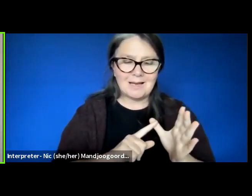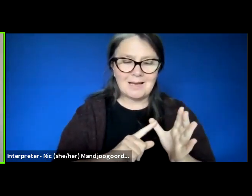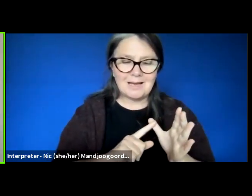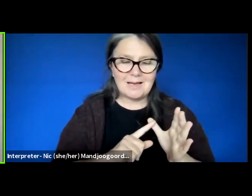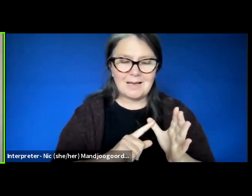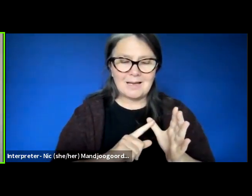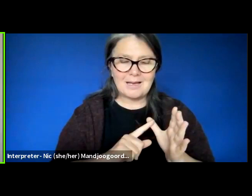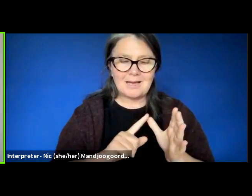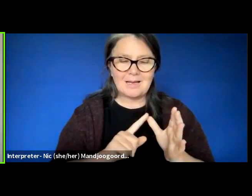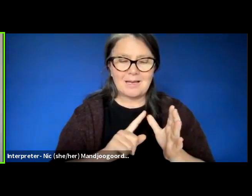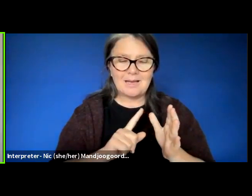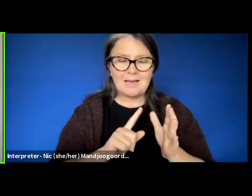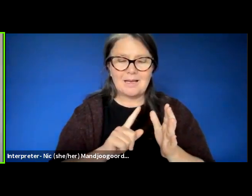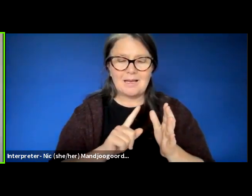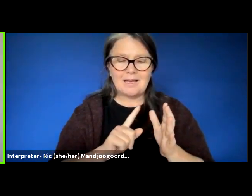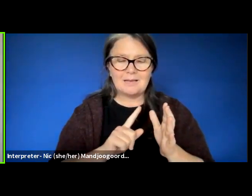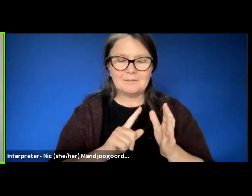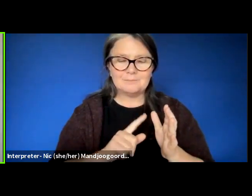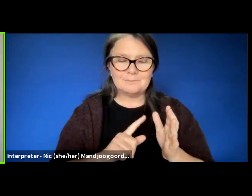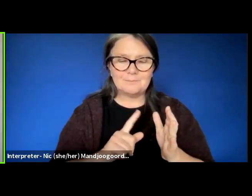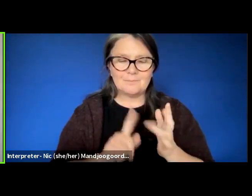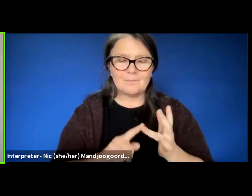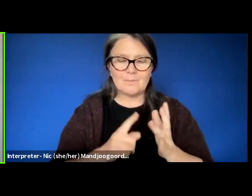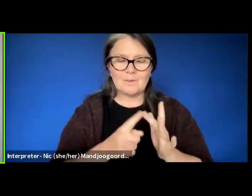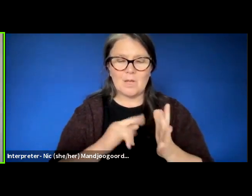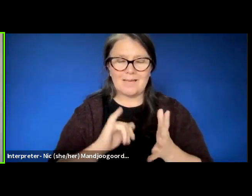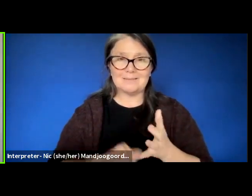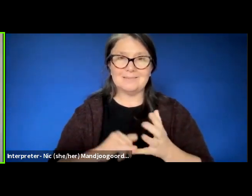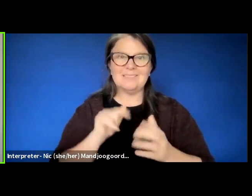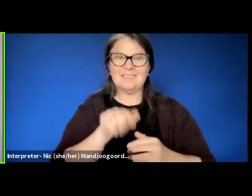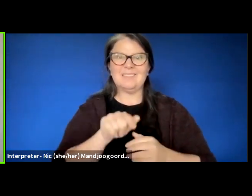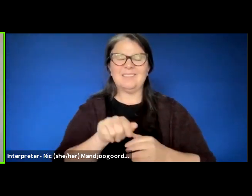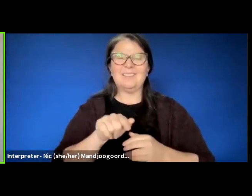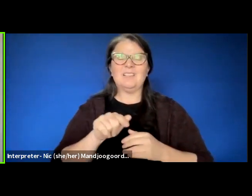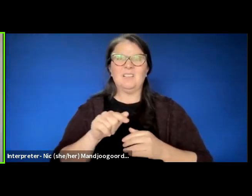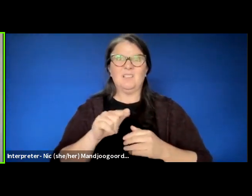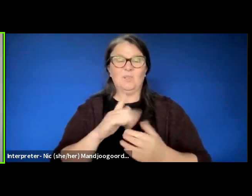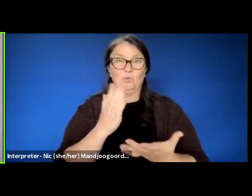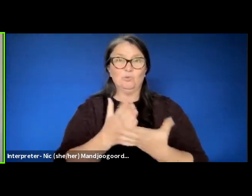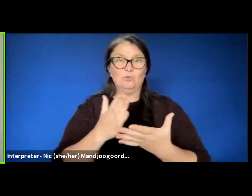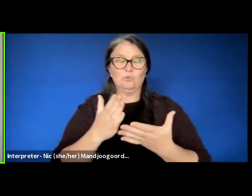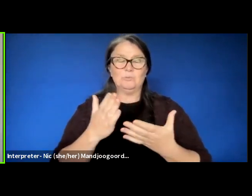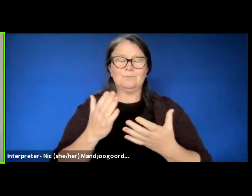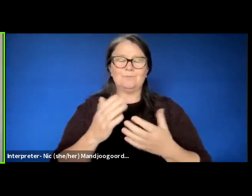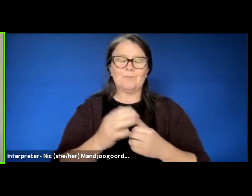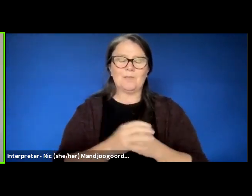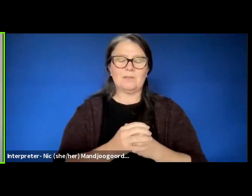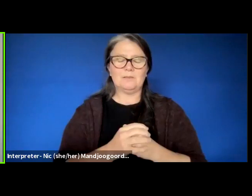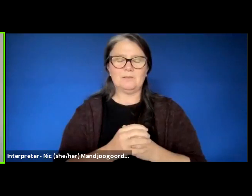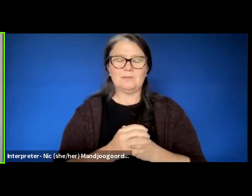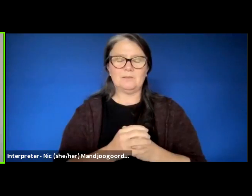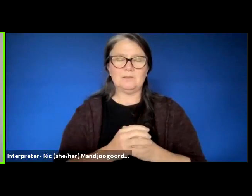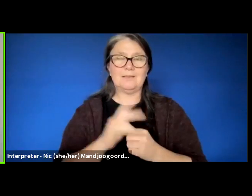Curtis has at for Australia is Victorian Coordinator for national Victorian Coordinator for national Partnerships former deputy state director, a pinnacle deputy state director of Clinical scholar, and secondly